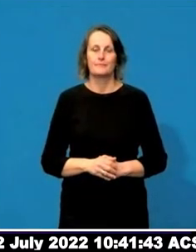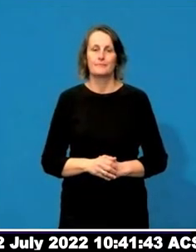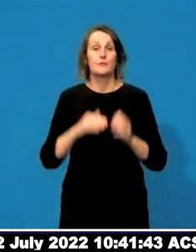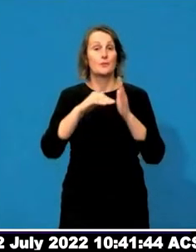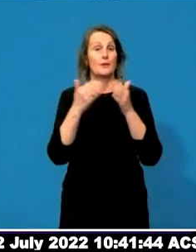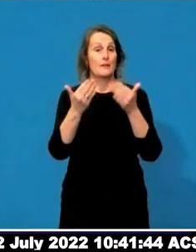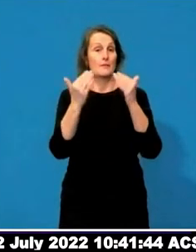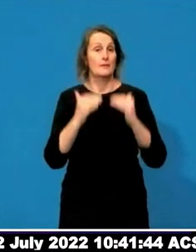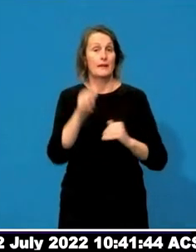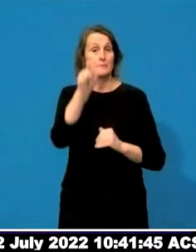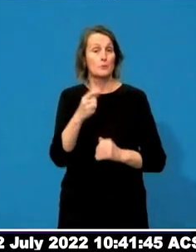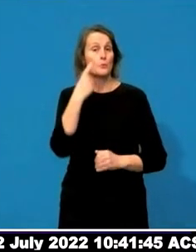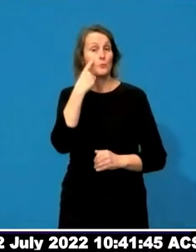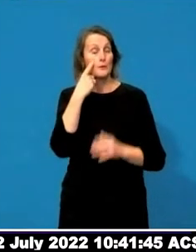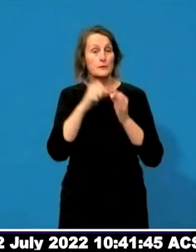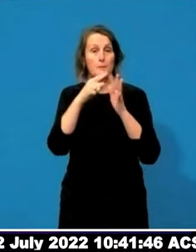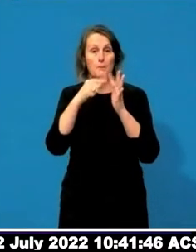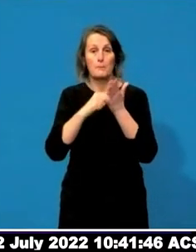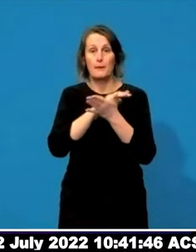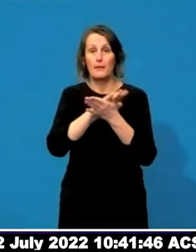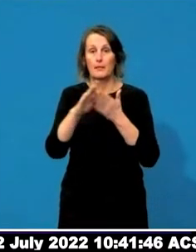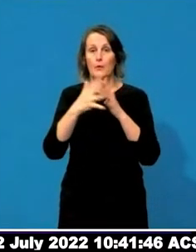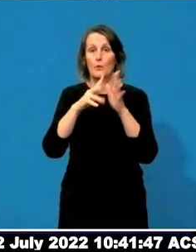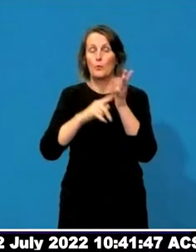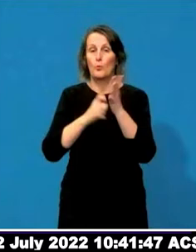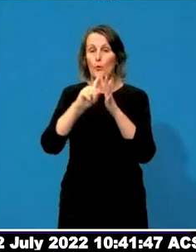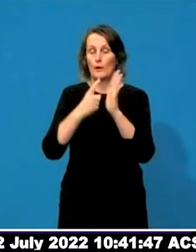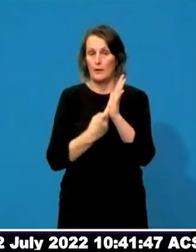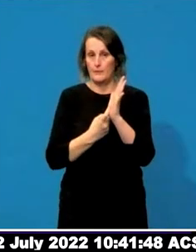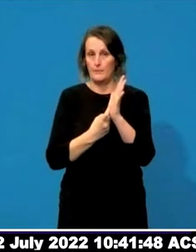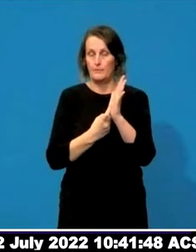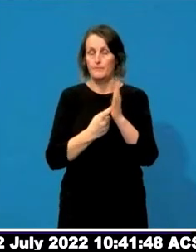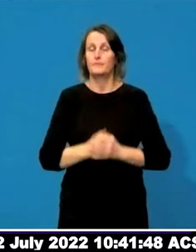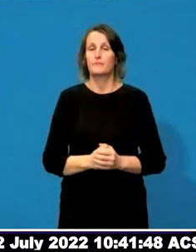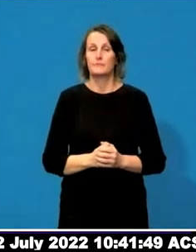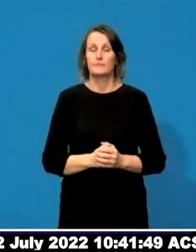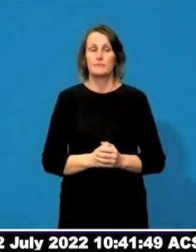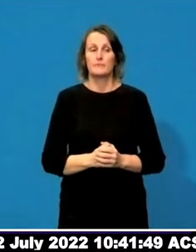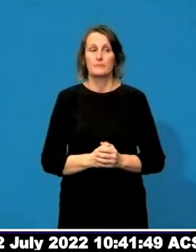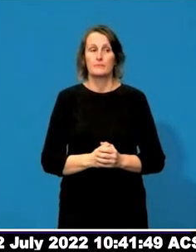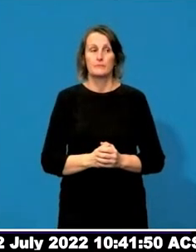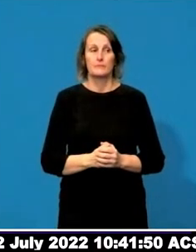Ms Walker is in the witness area. Can I indicate that pursuant to our request,